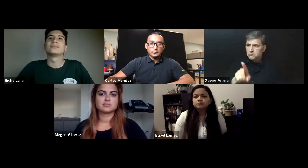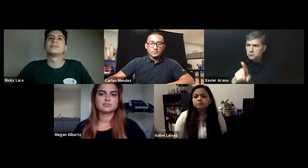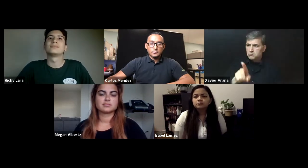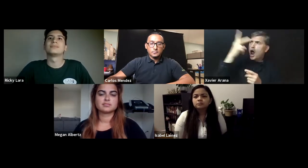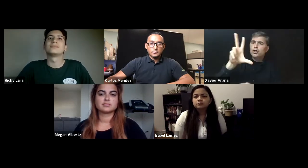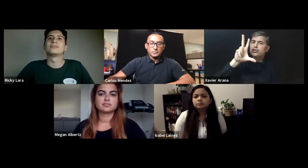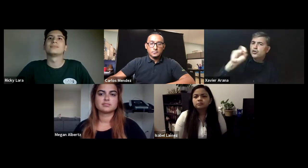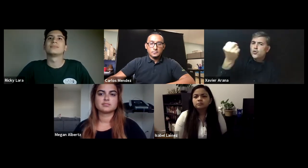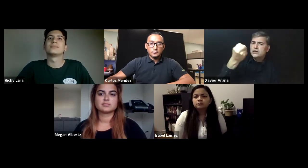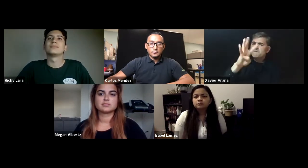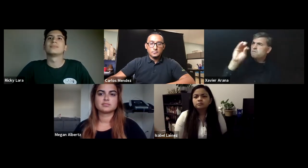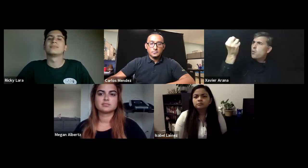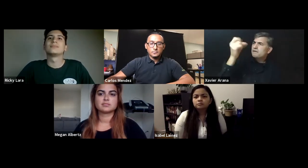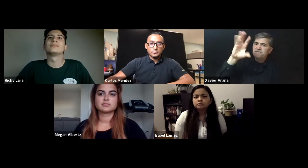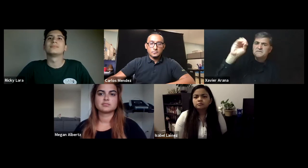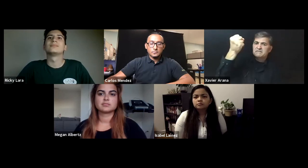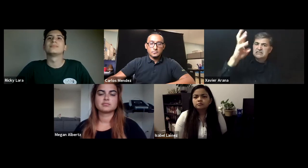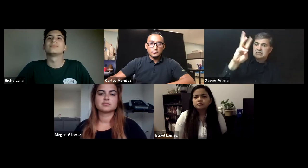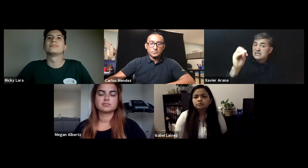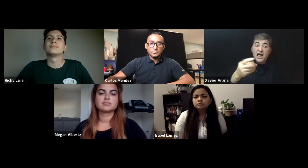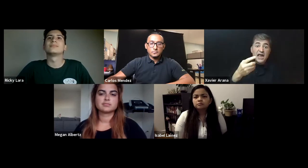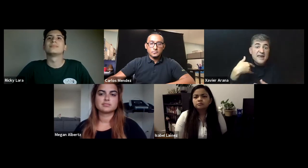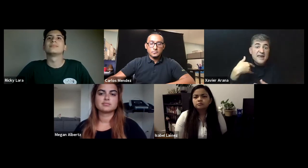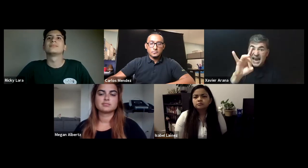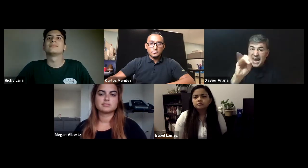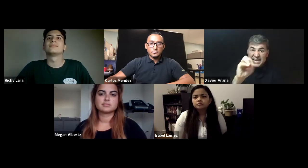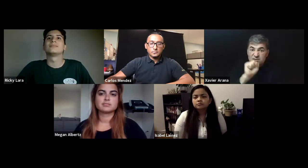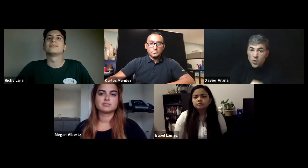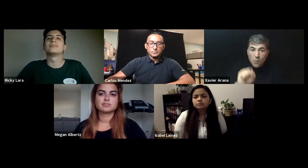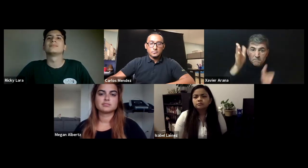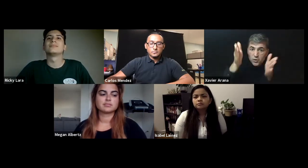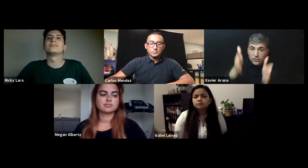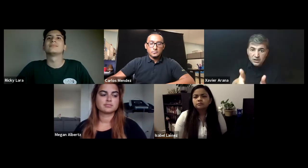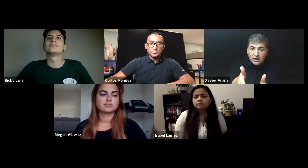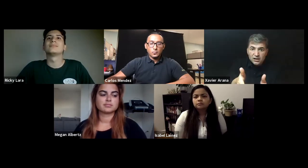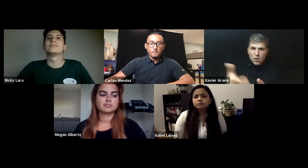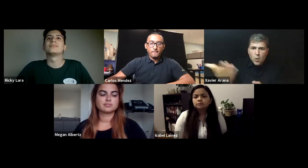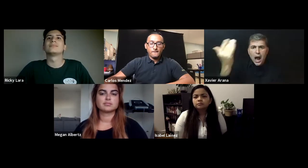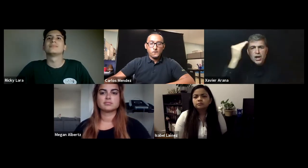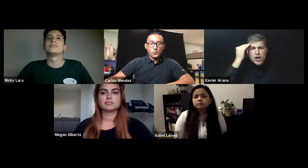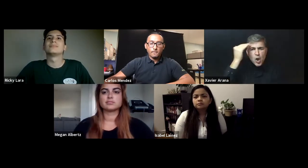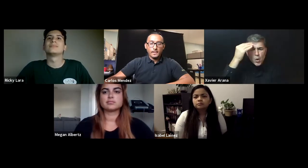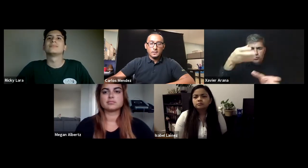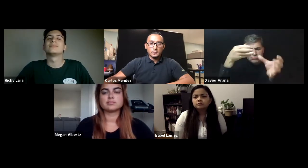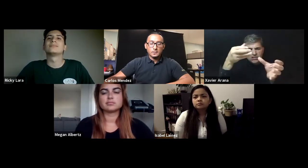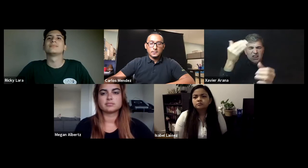And just because, you know, you're someone who's 20 or 30 or 60 or even 80 years old,